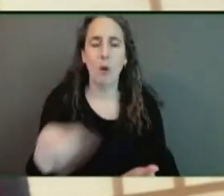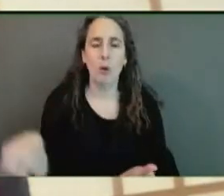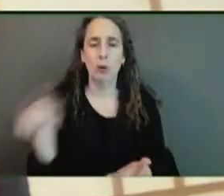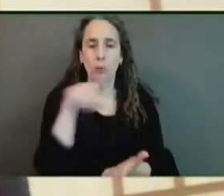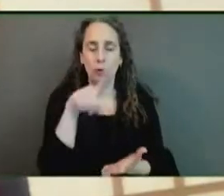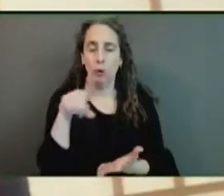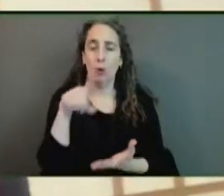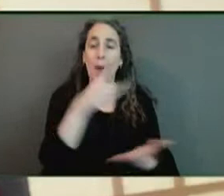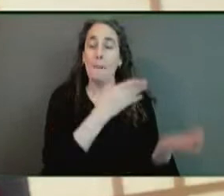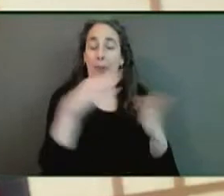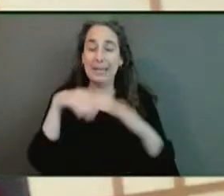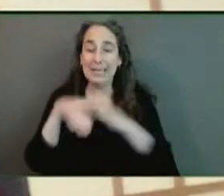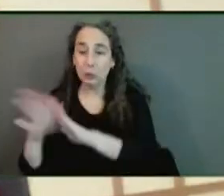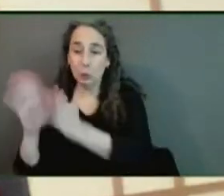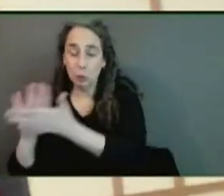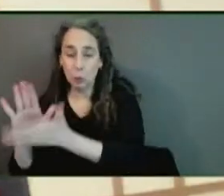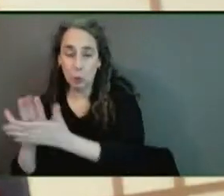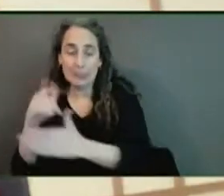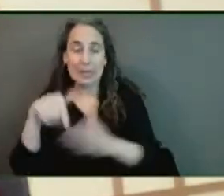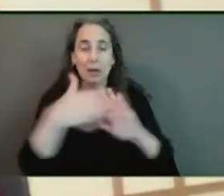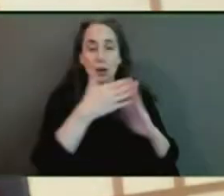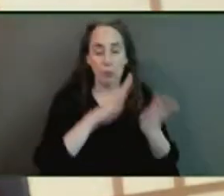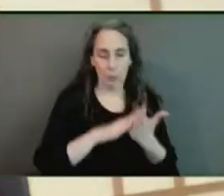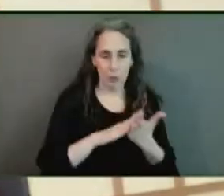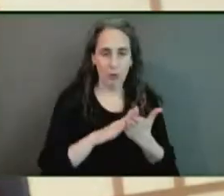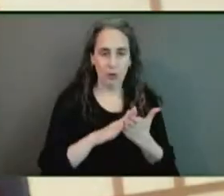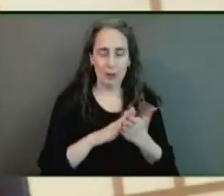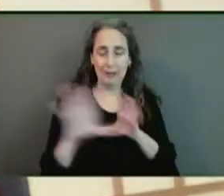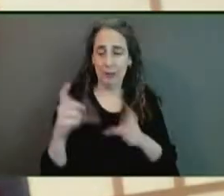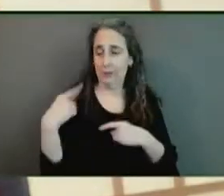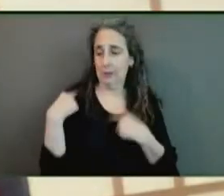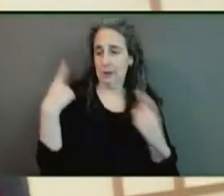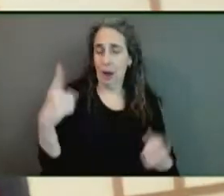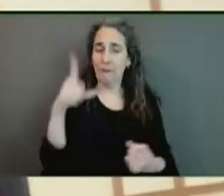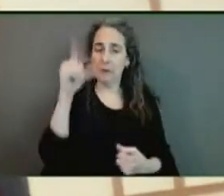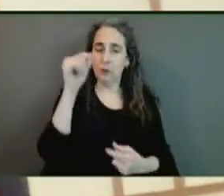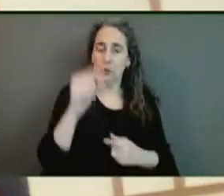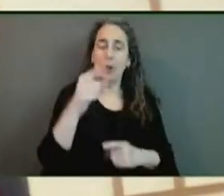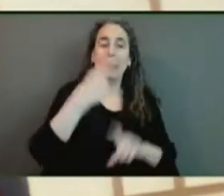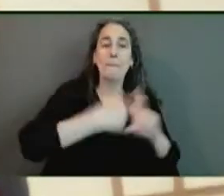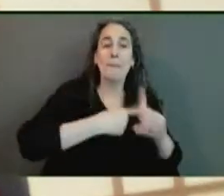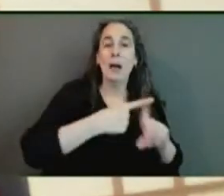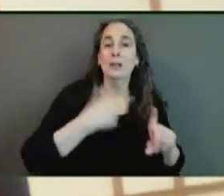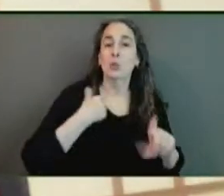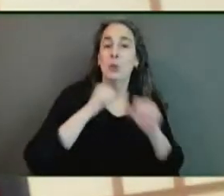it. We're bringing a class close to you and into schools and into